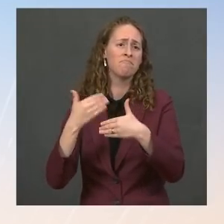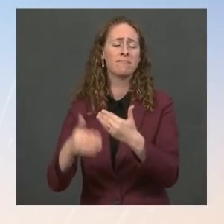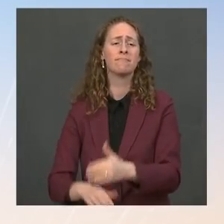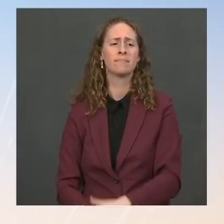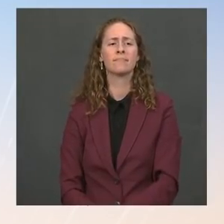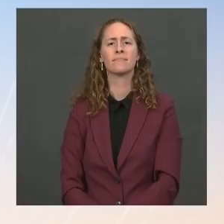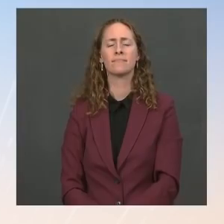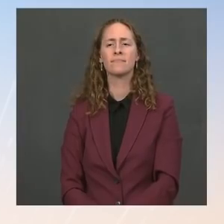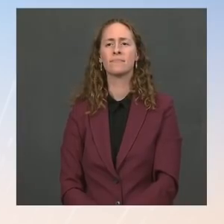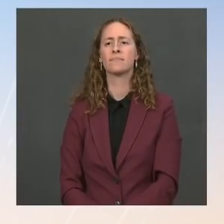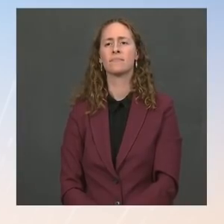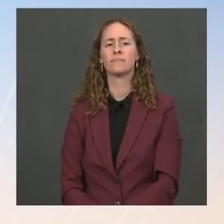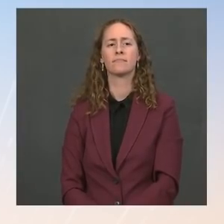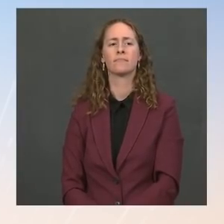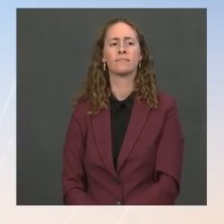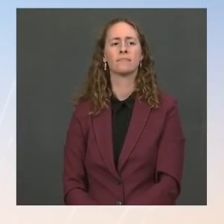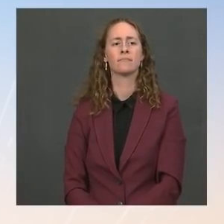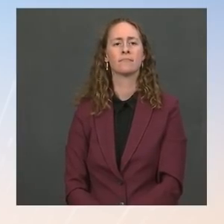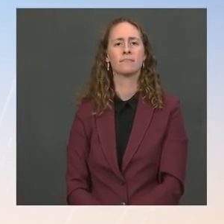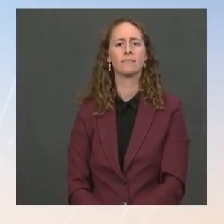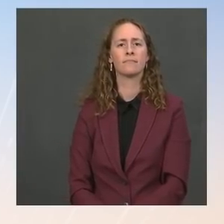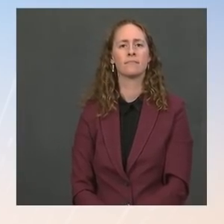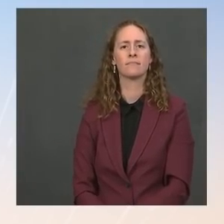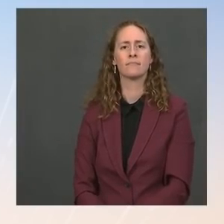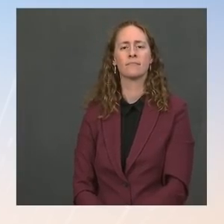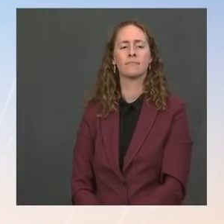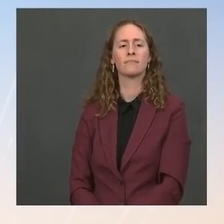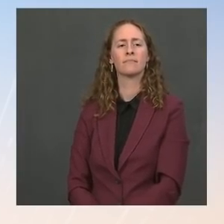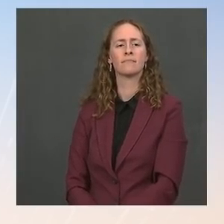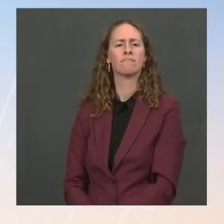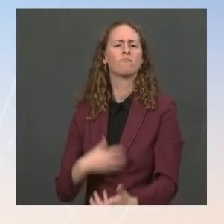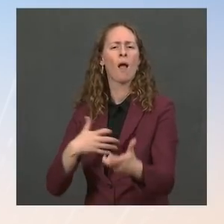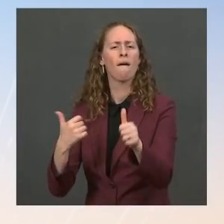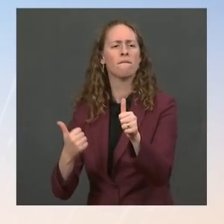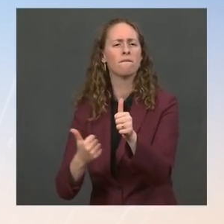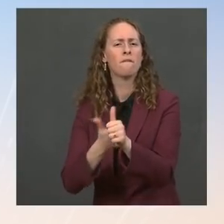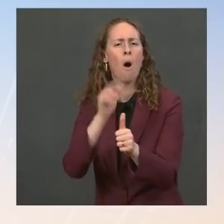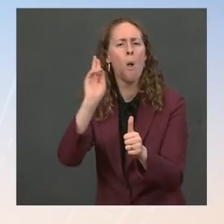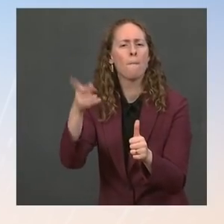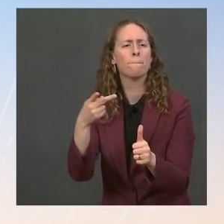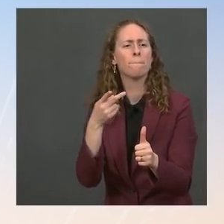To follow up on Ed's question on immigration: In the big picture, right now, how confident is the President